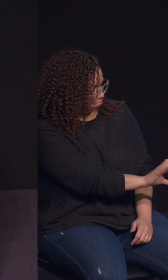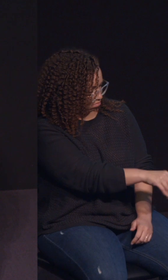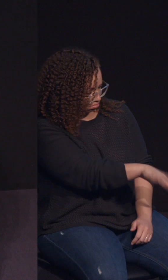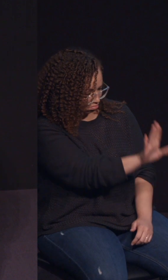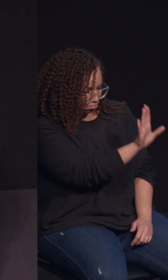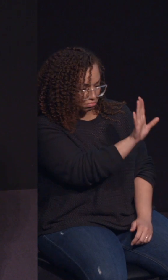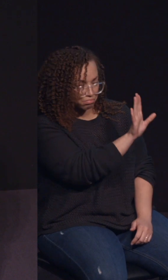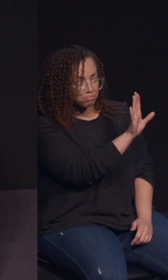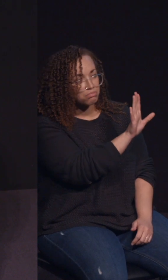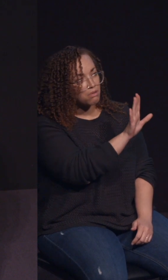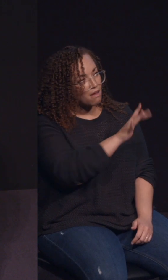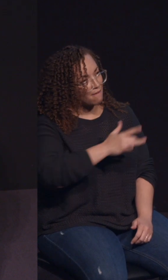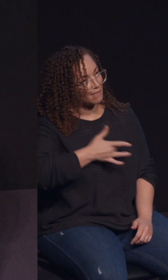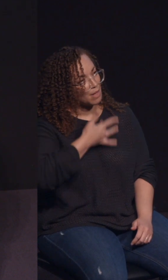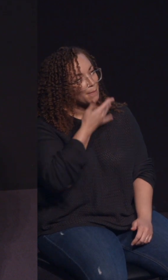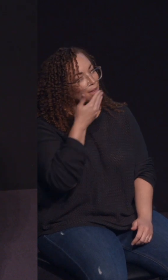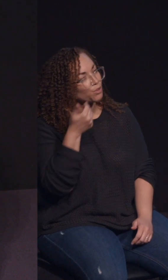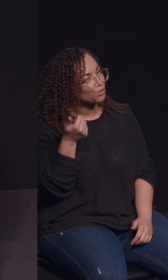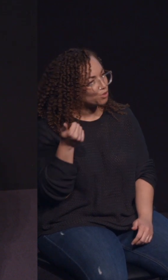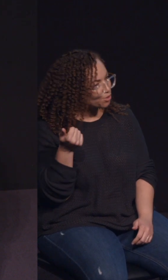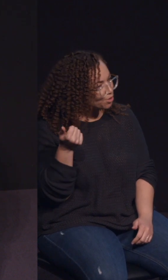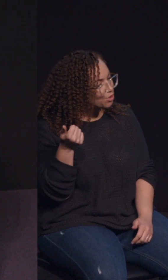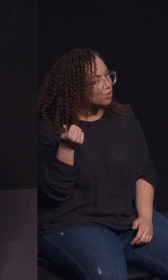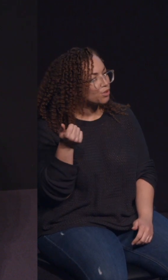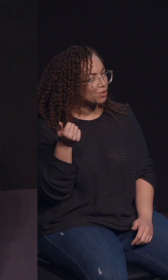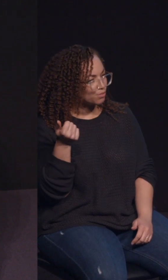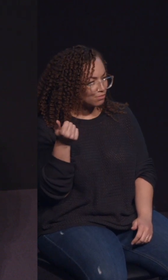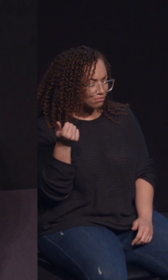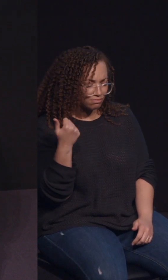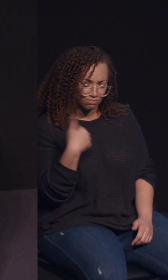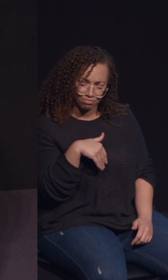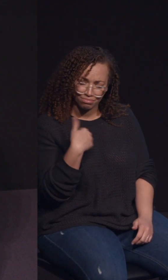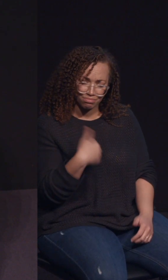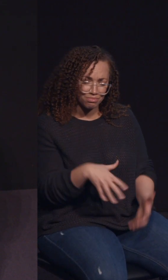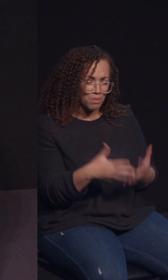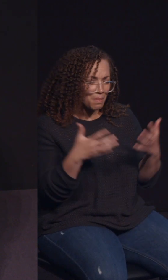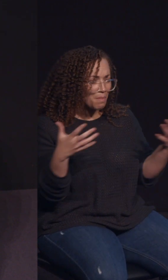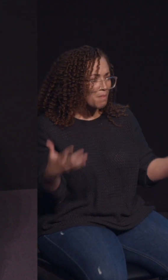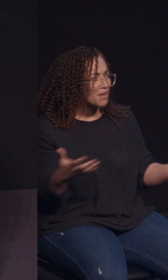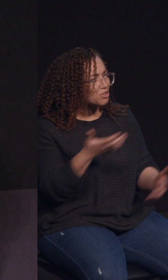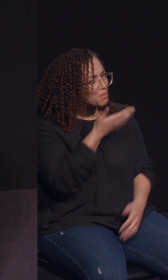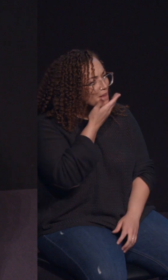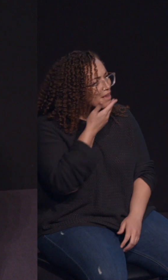I feel better So much better